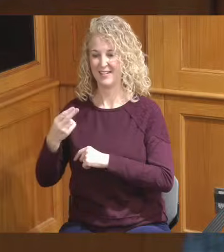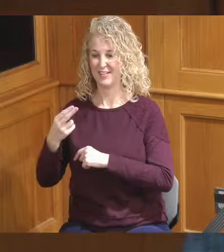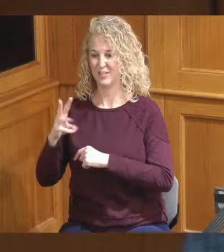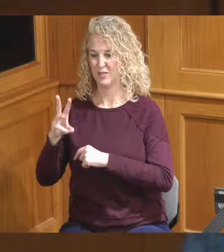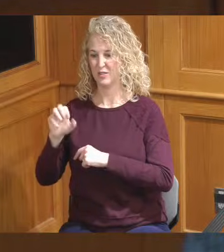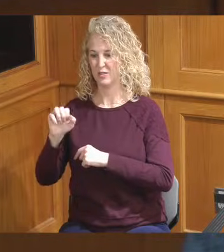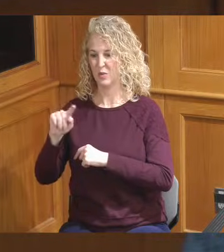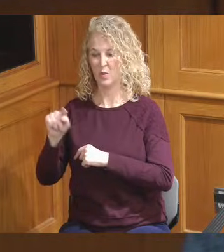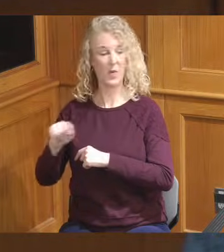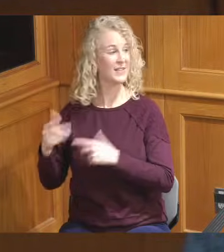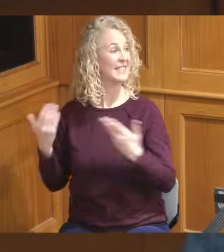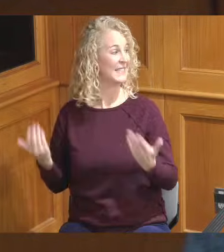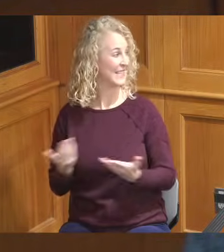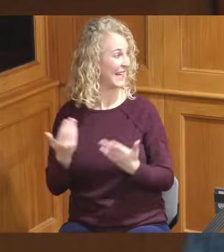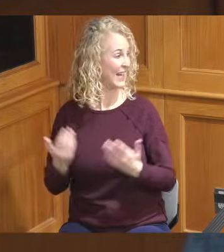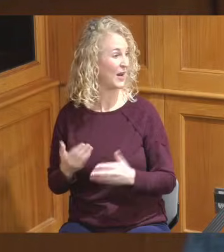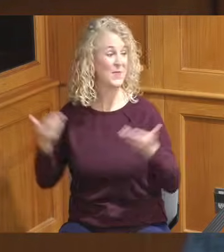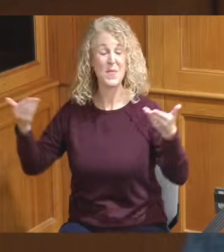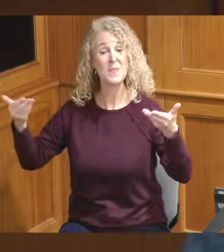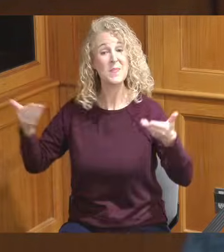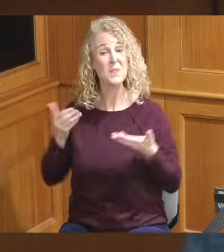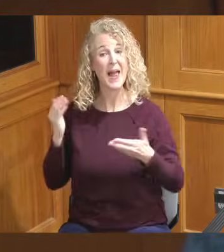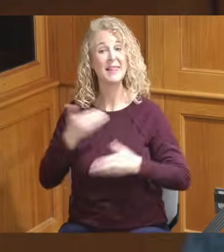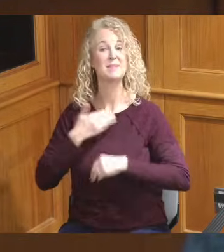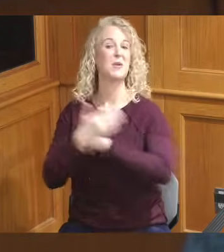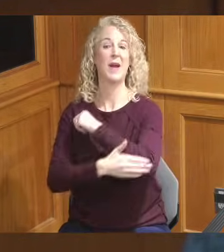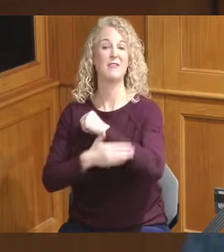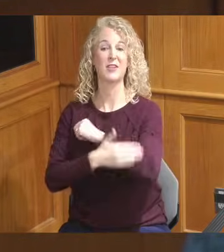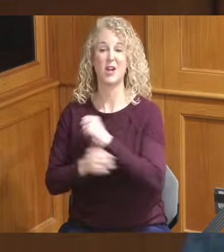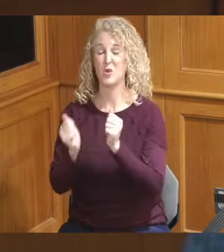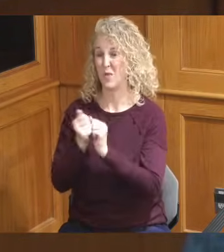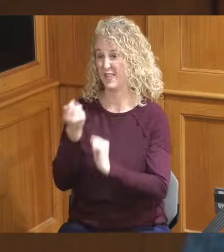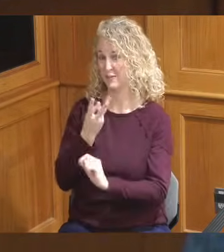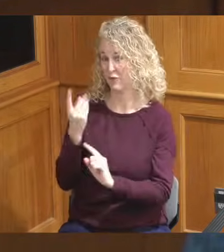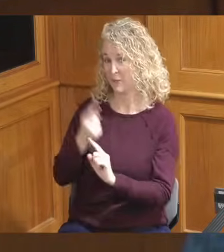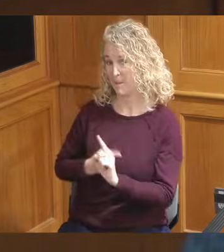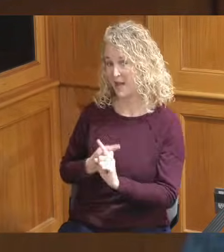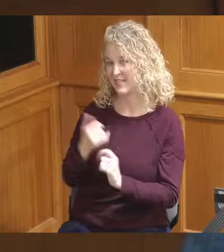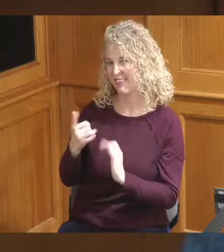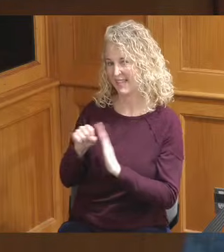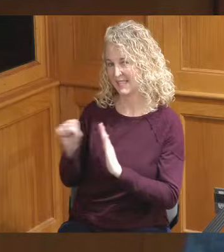of the room. Emma, we welcome you to the county. You're with us for a few months. remind me what